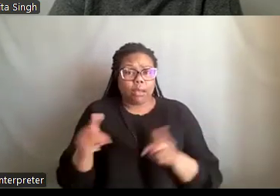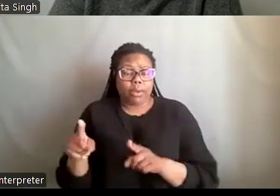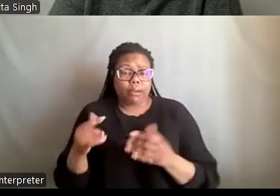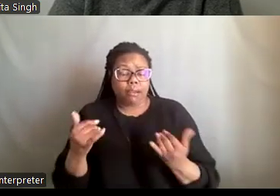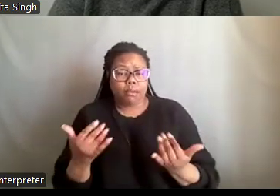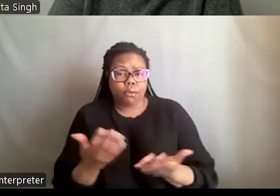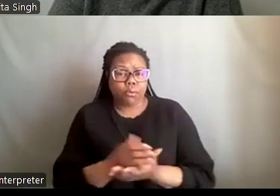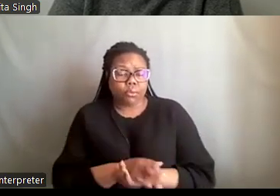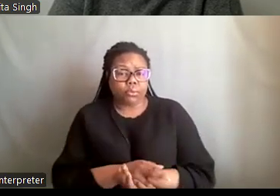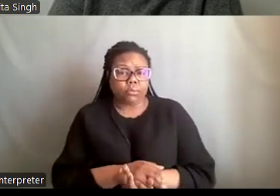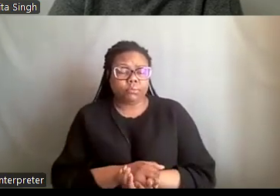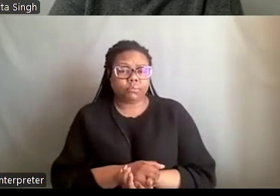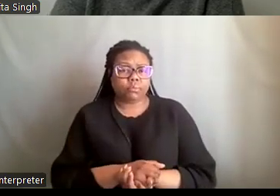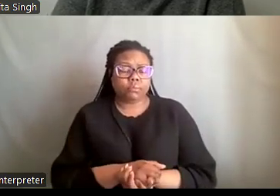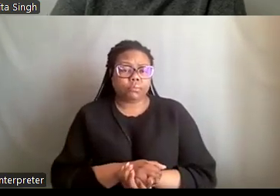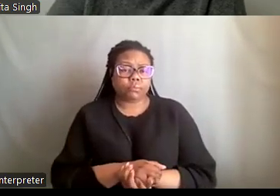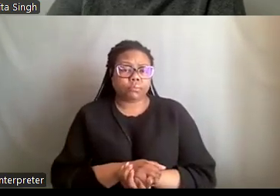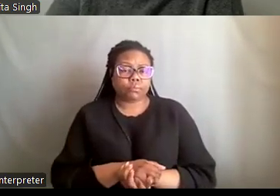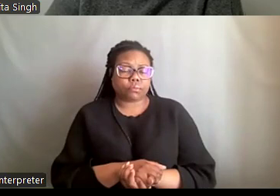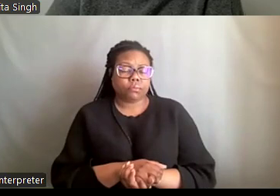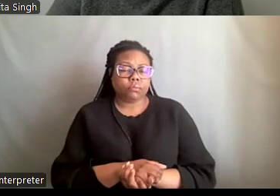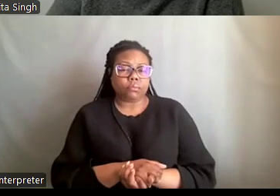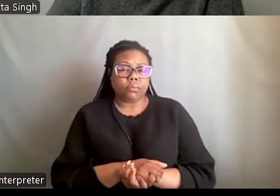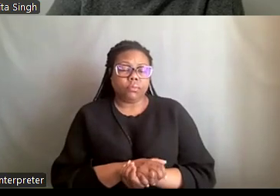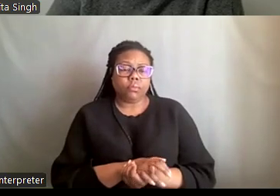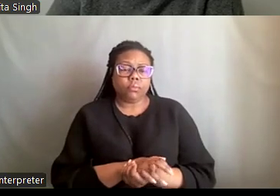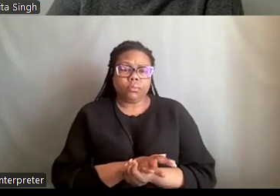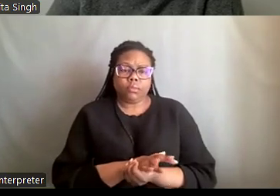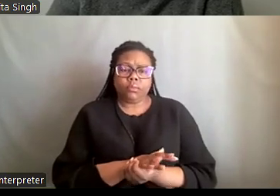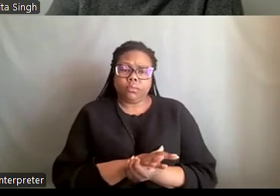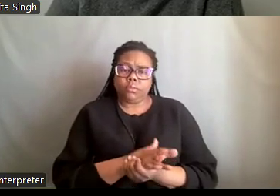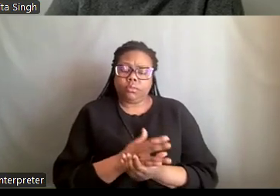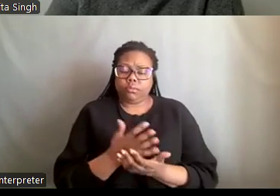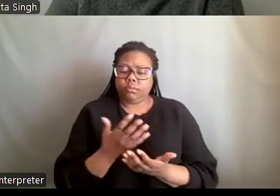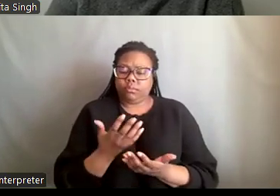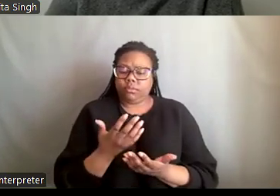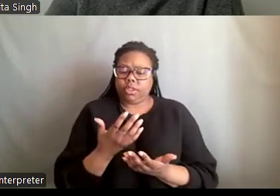the times that we're living in . But just to say, you know,